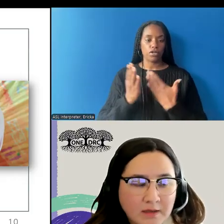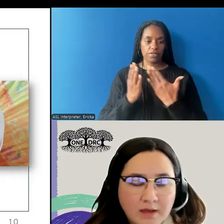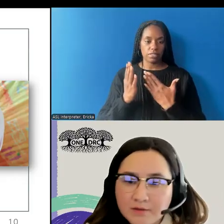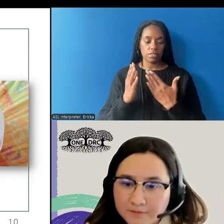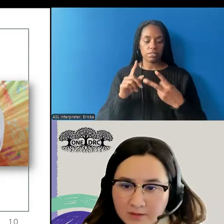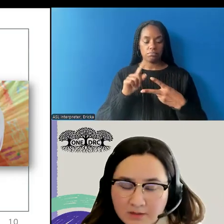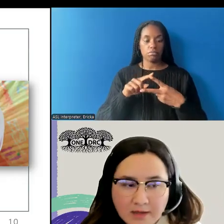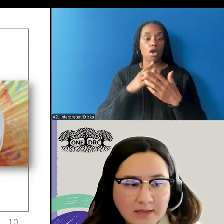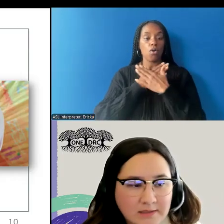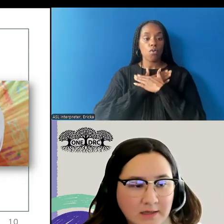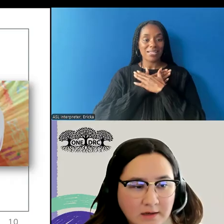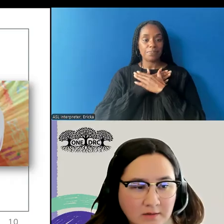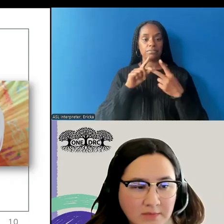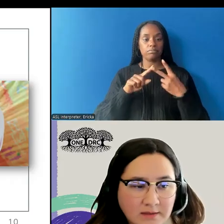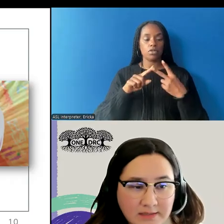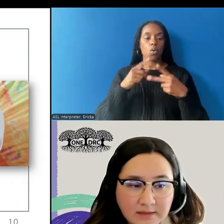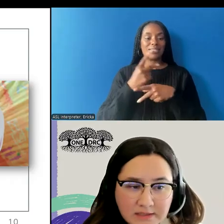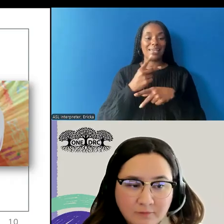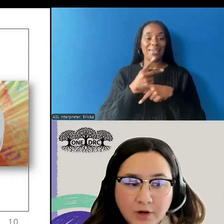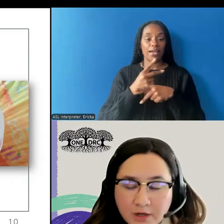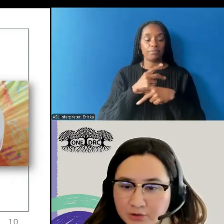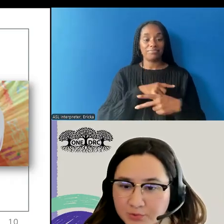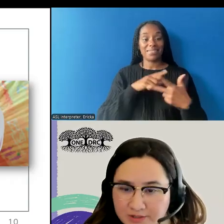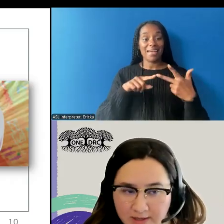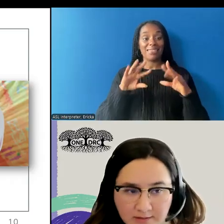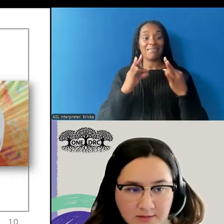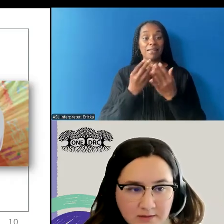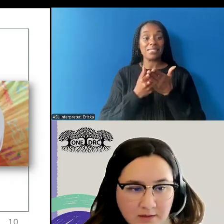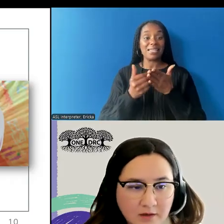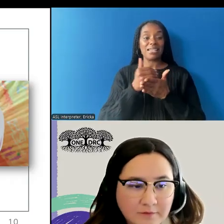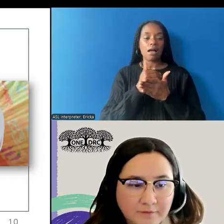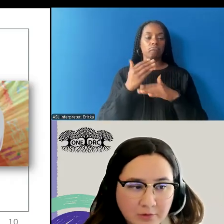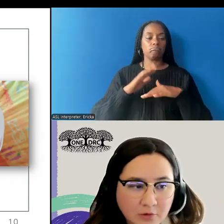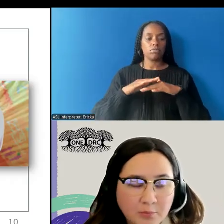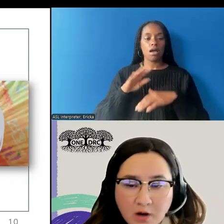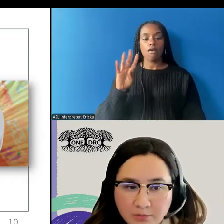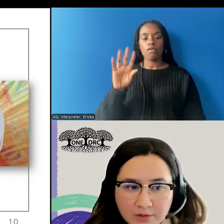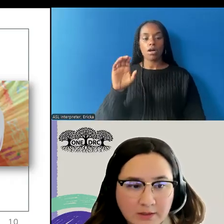And the family has an income that is at least 400% of the federal poverty